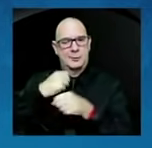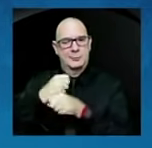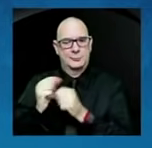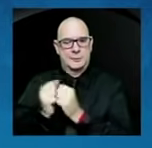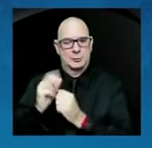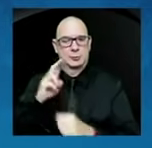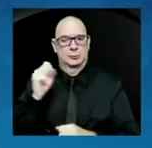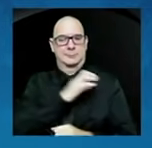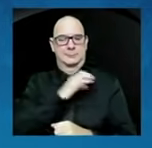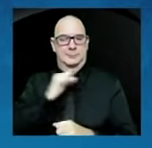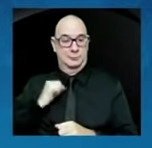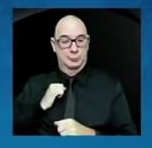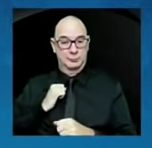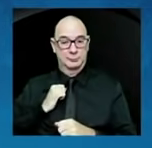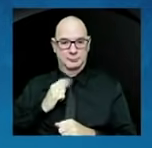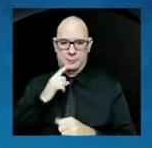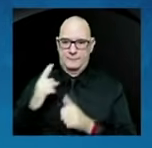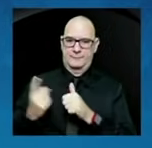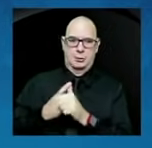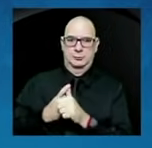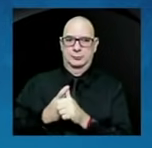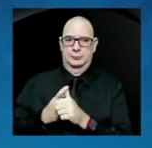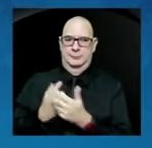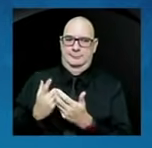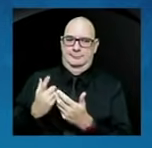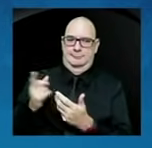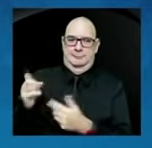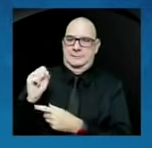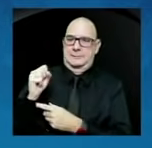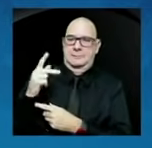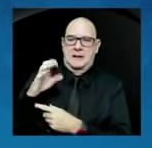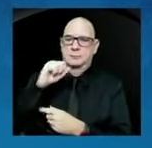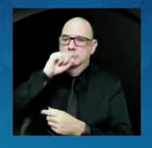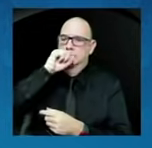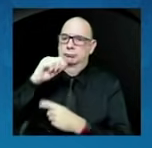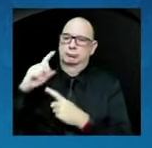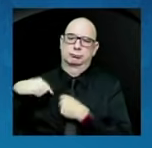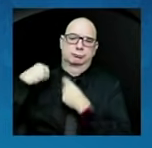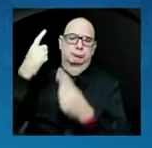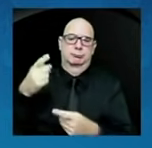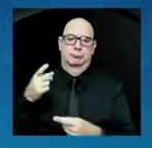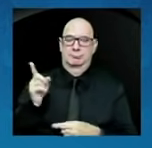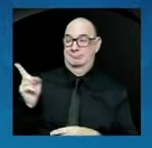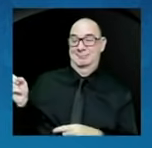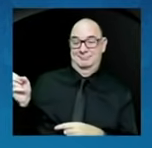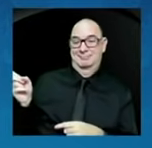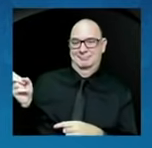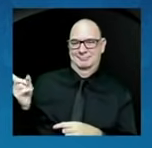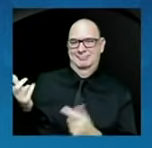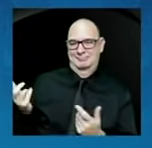HAVE FOND MEMORIE IN YOUR YEARS I THINK THE FIRST LIFE HAS